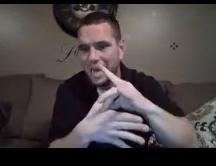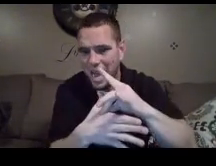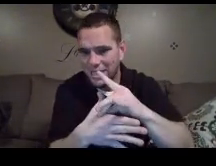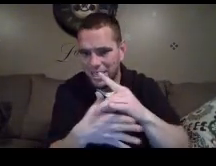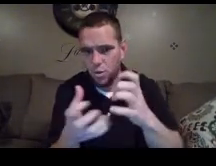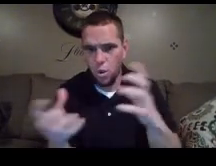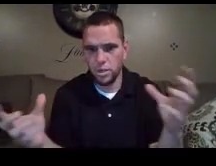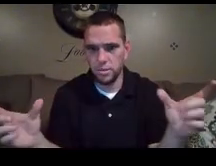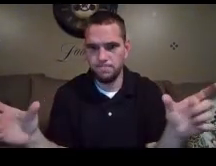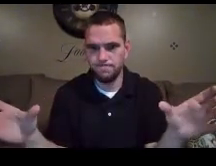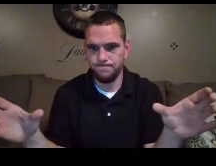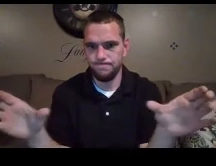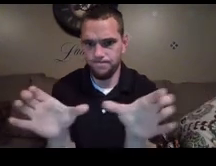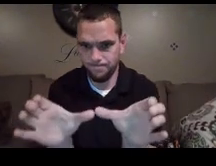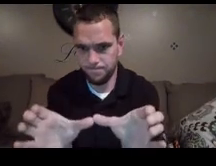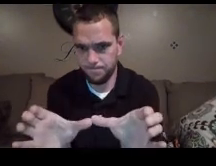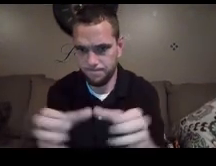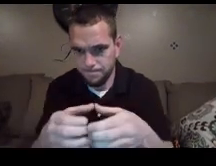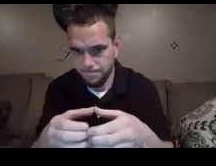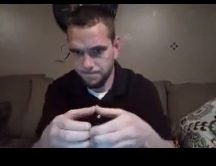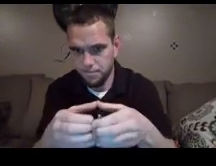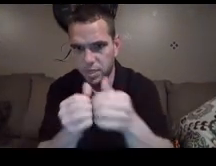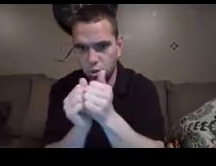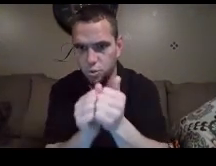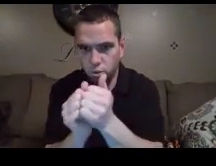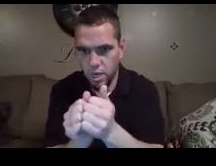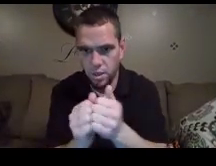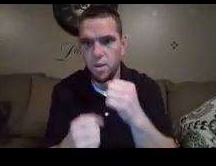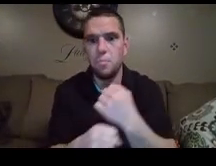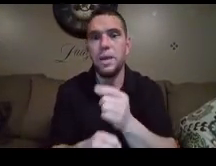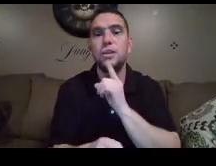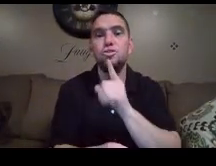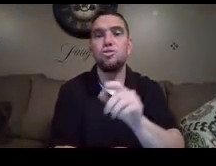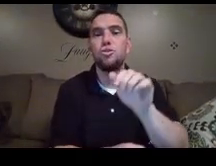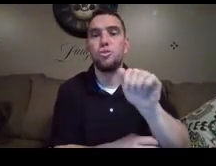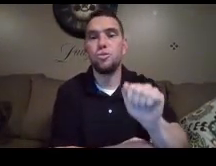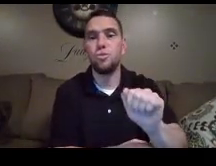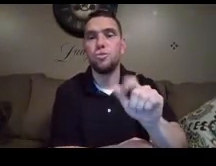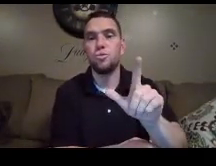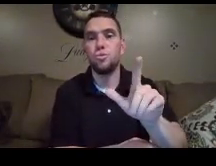make sure that the alignment of the content is not in line with the text.